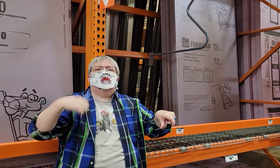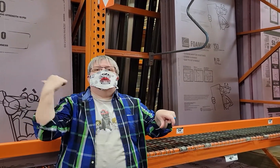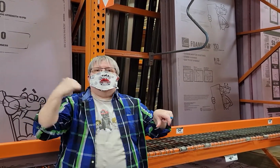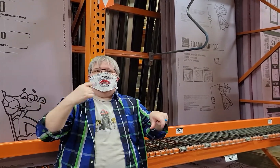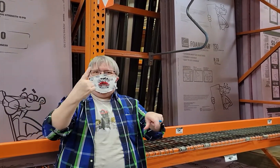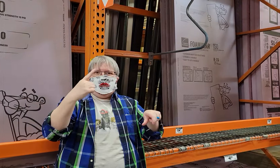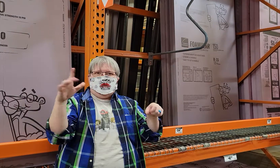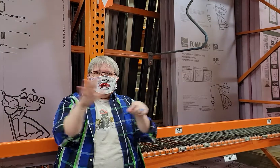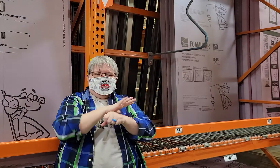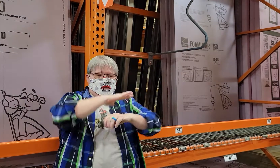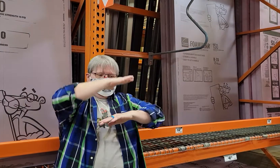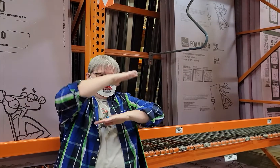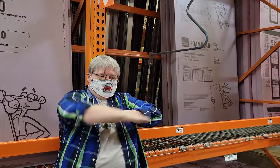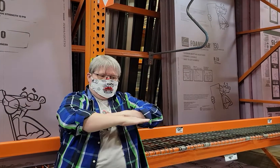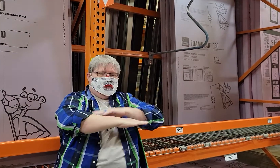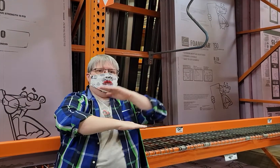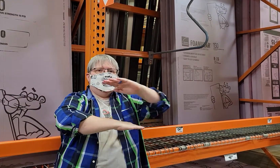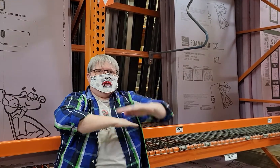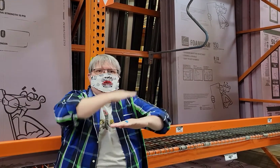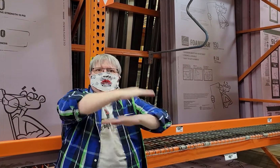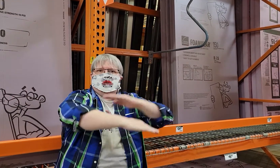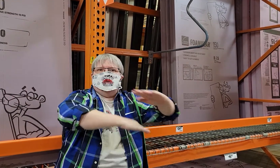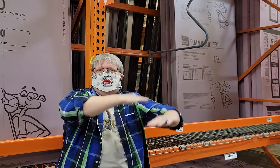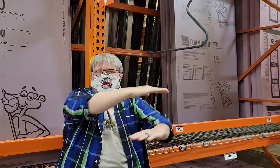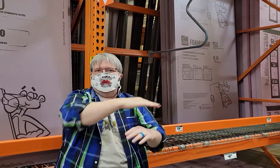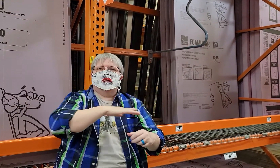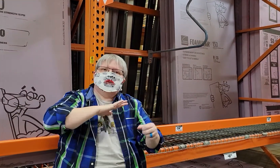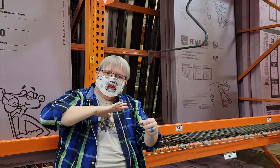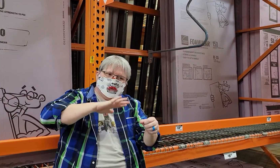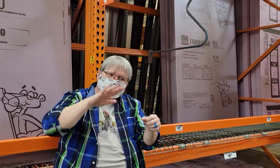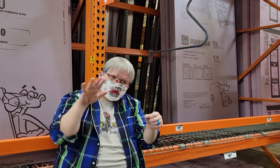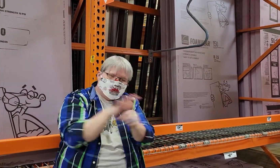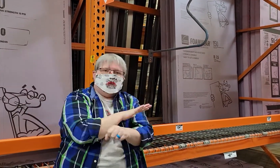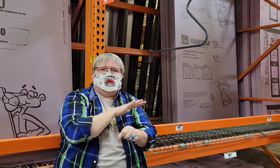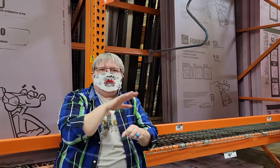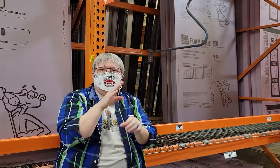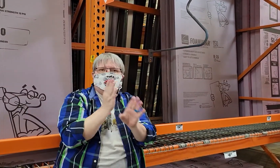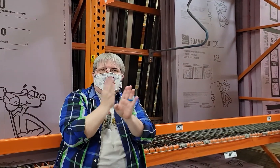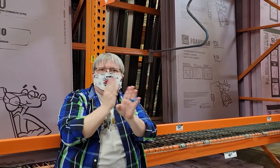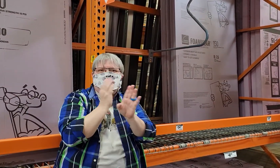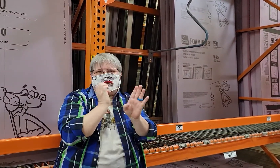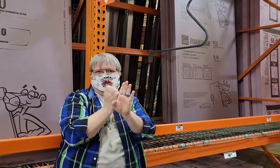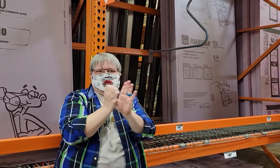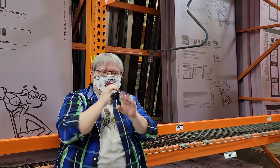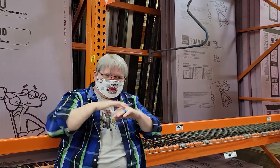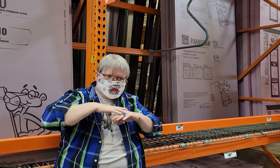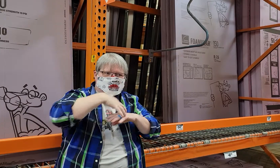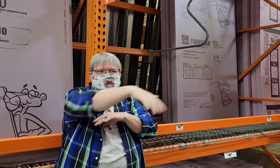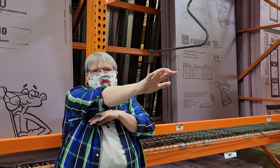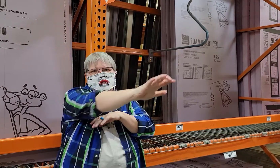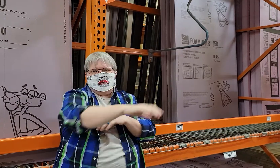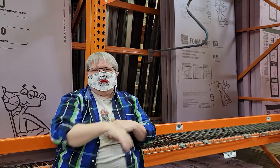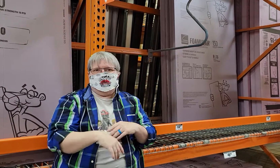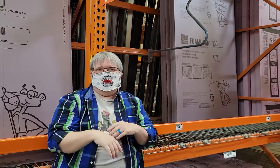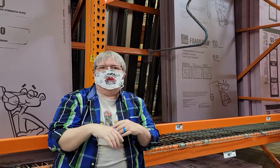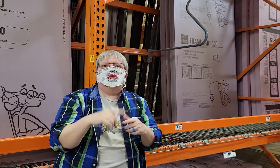then one full sheet of this, and this alternate it all the way through the bus through Eevaa so um